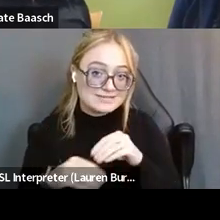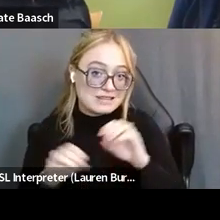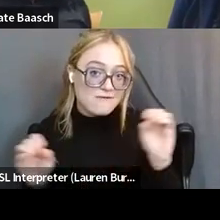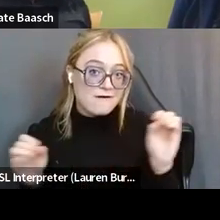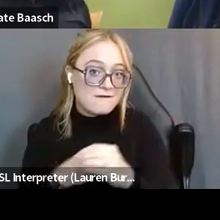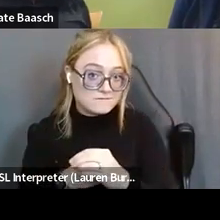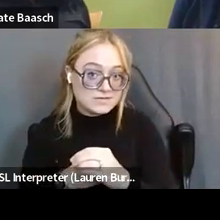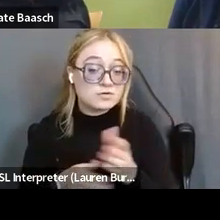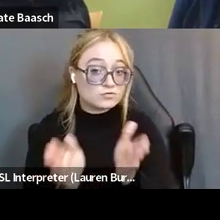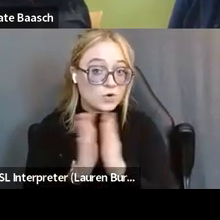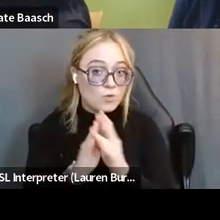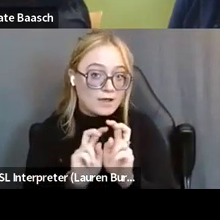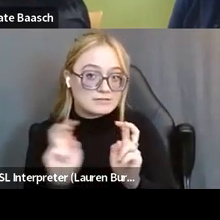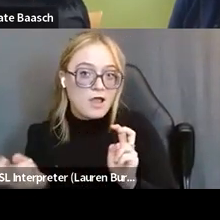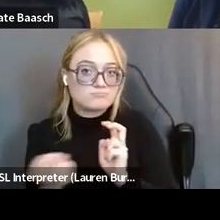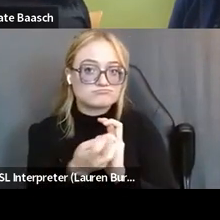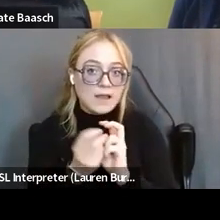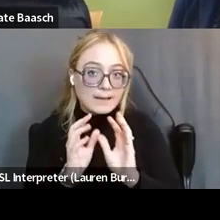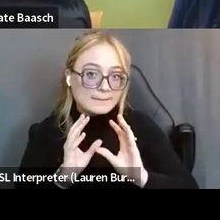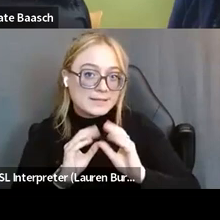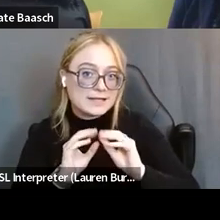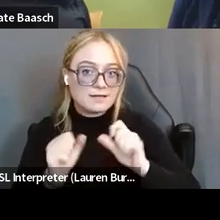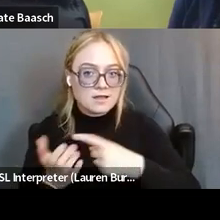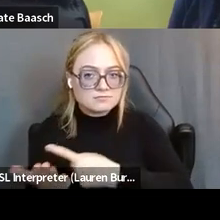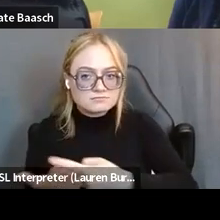request a meeting, you know, where they can discuss how they can work, you know,